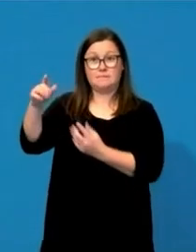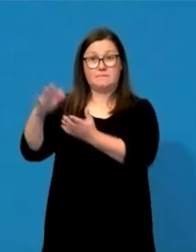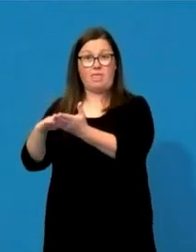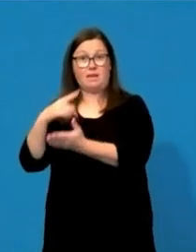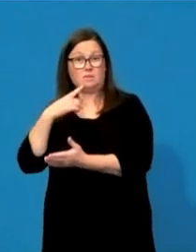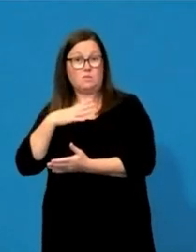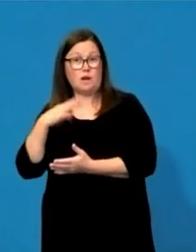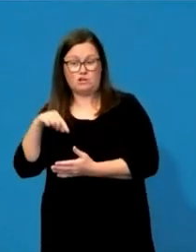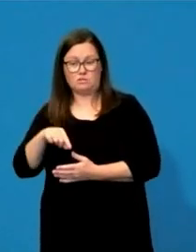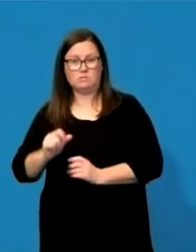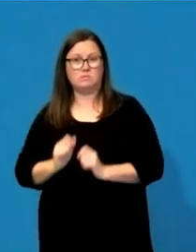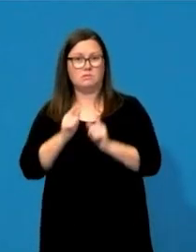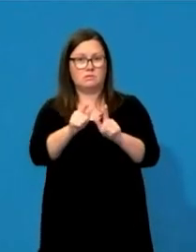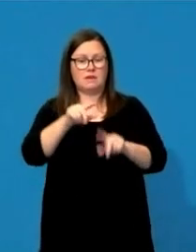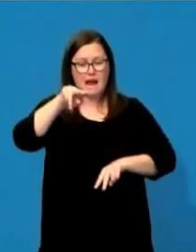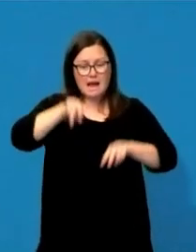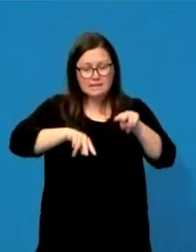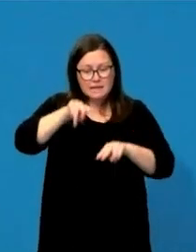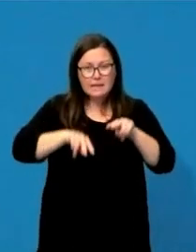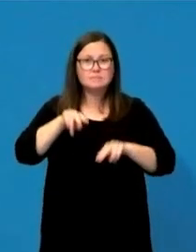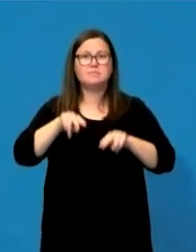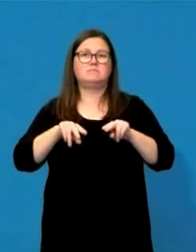know, get them to refer you to NDIS and all of that.